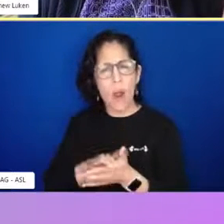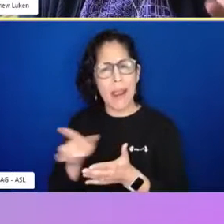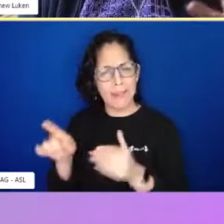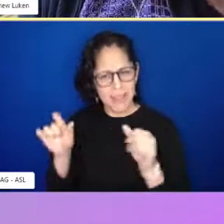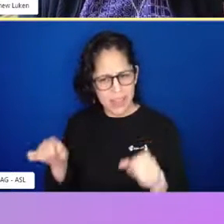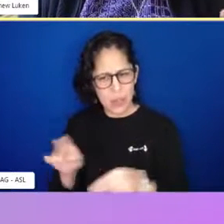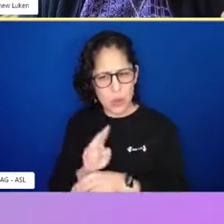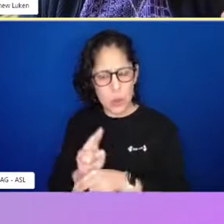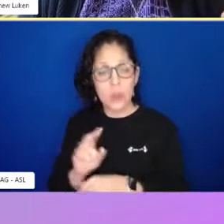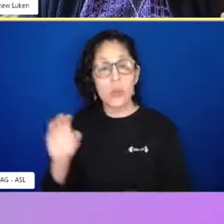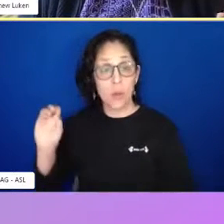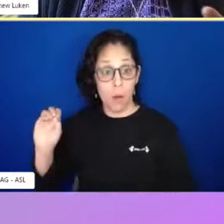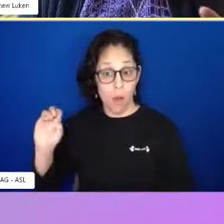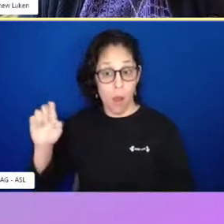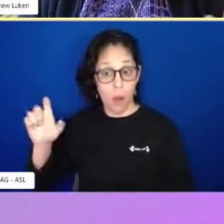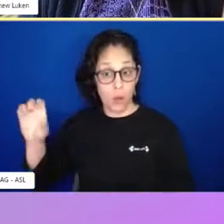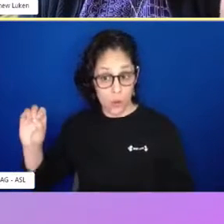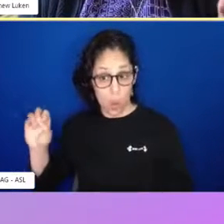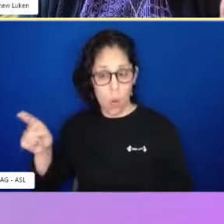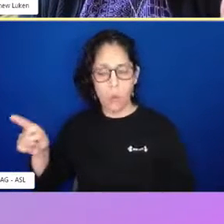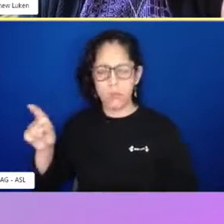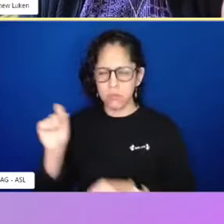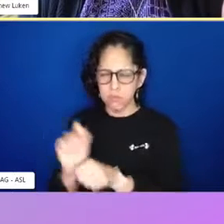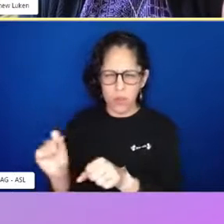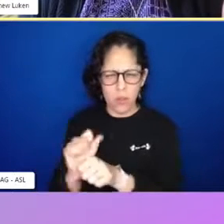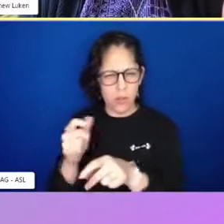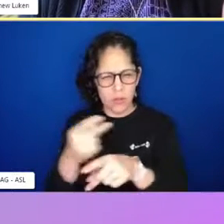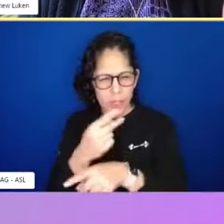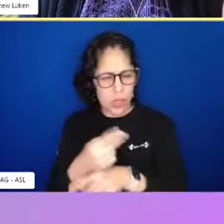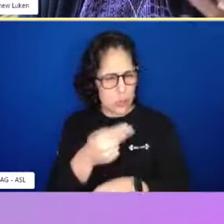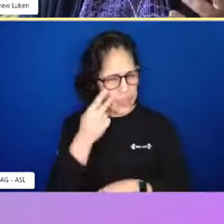vegetable peeler that she could use. And so oxo